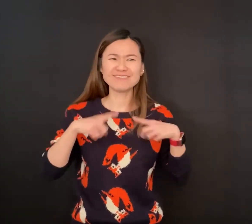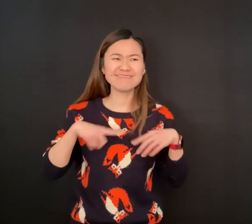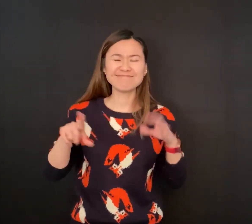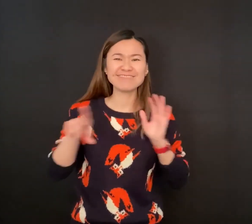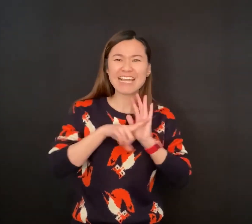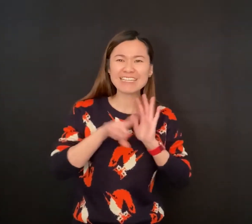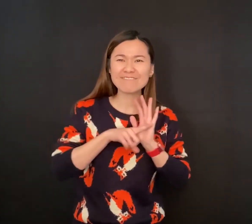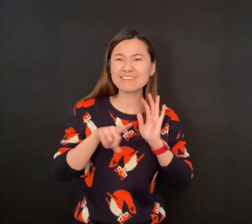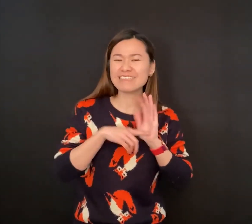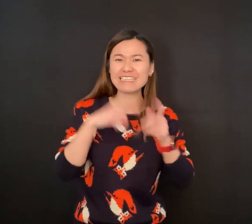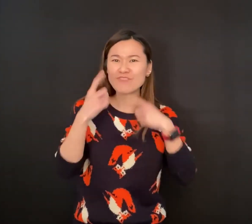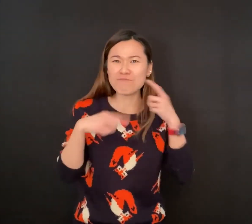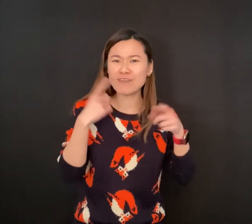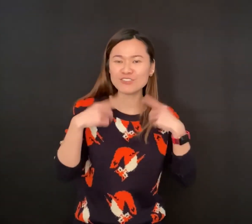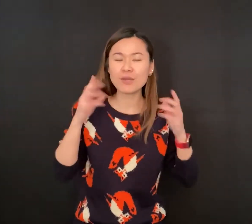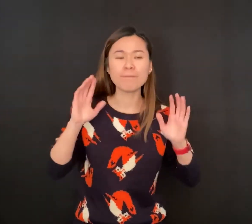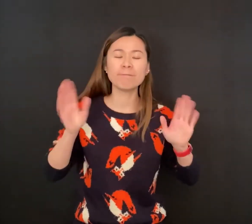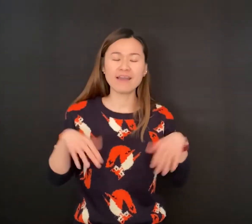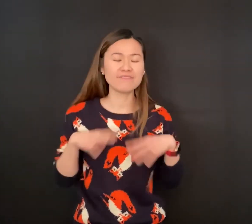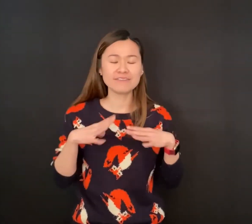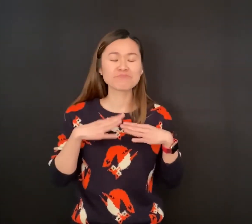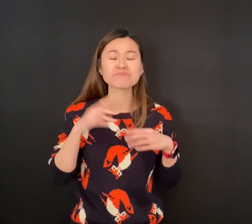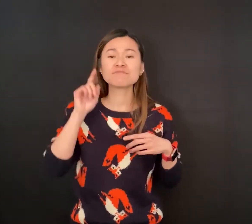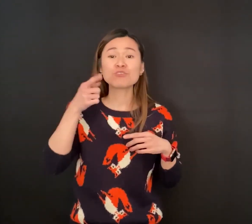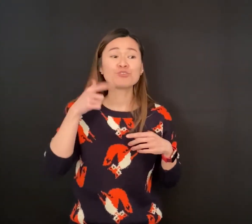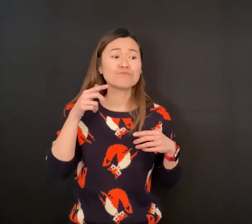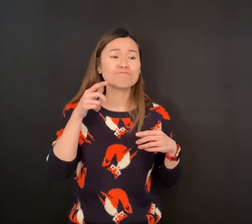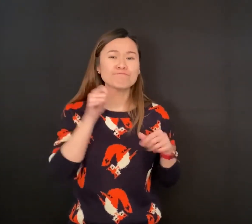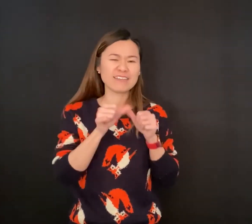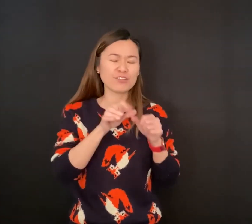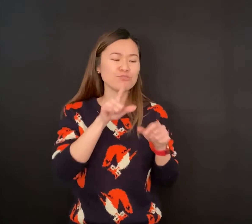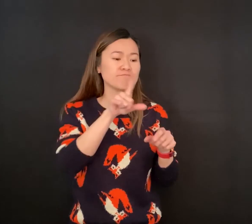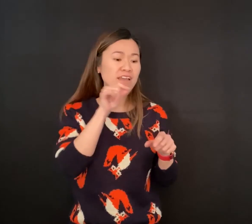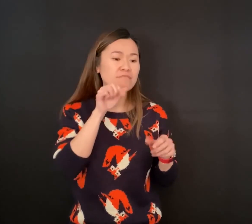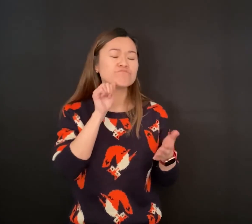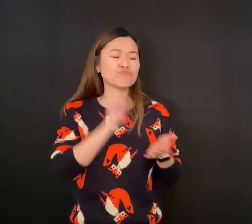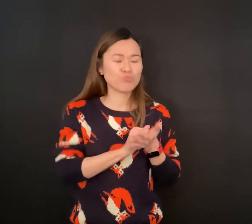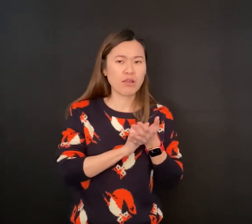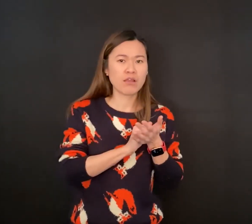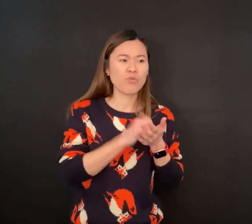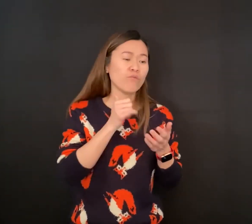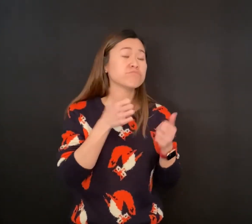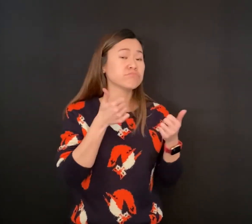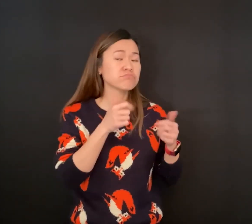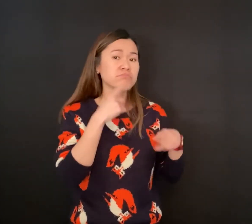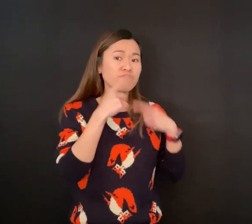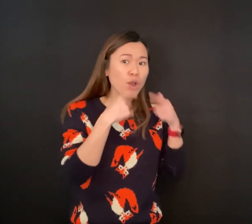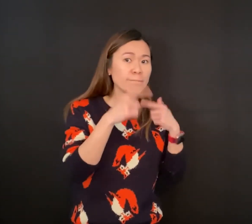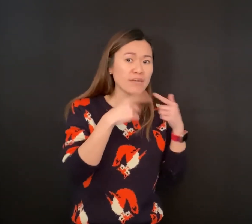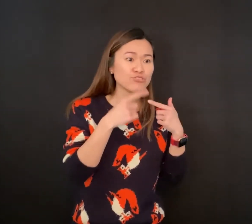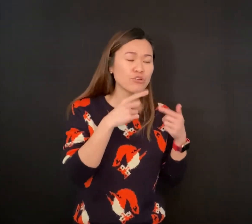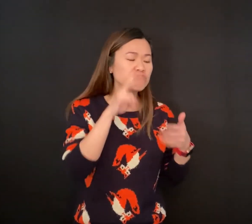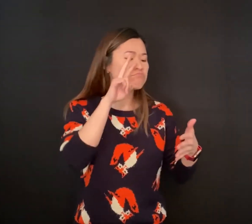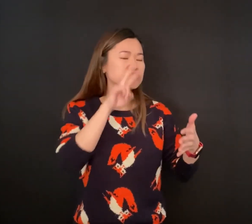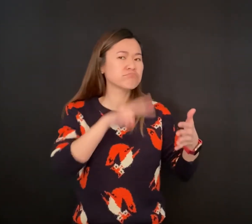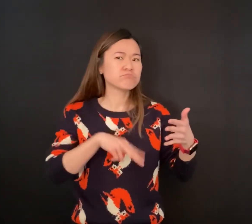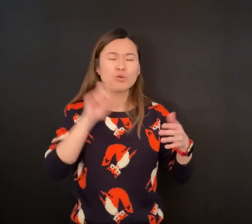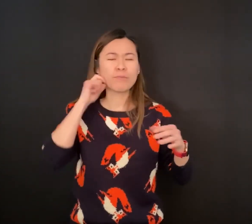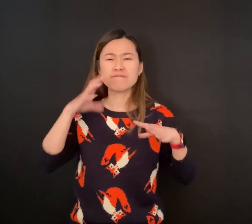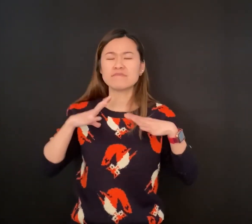there's a lot of negative information. So really it's important that you find the right information